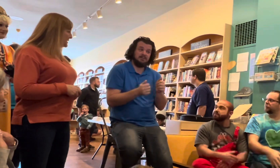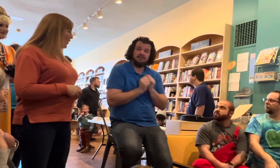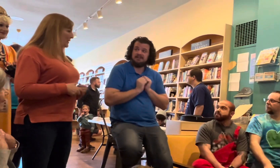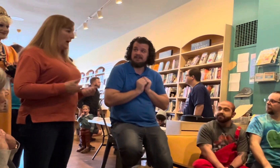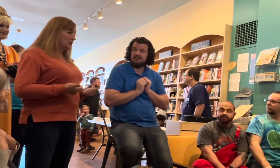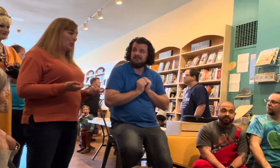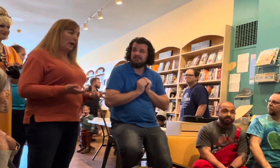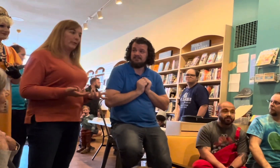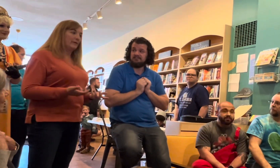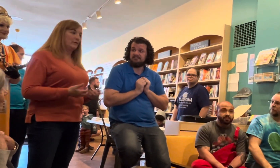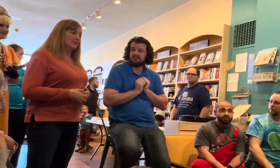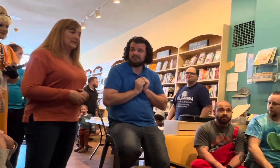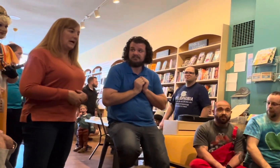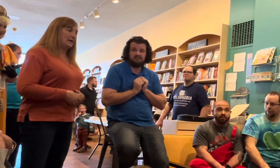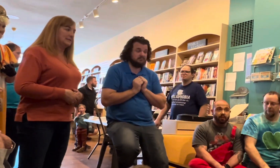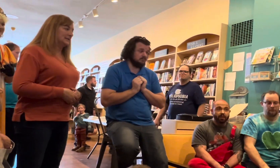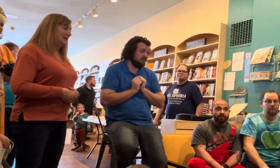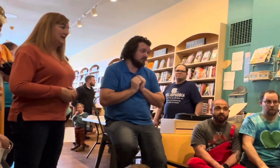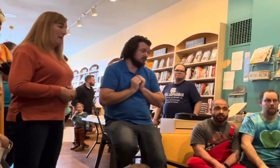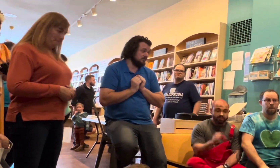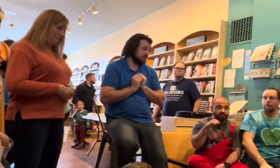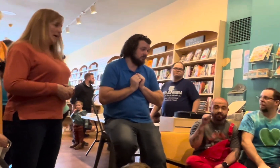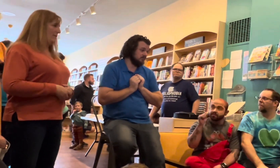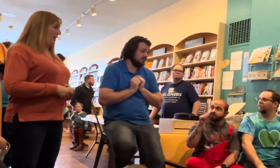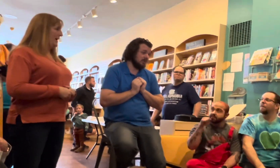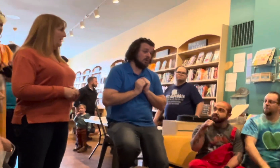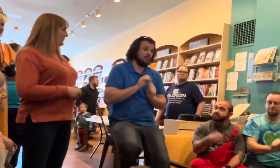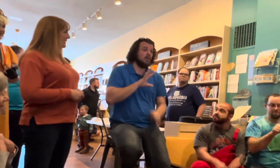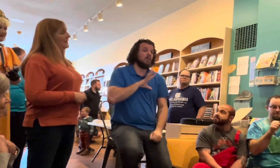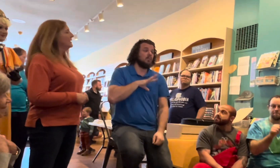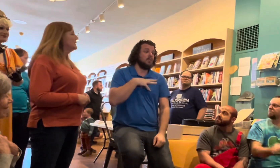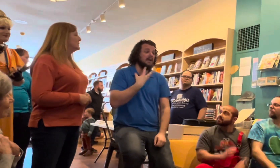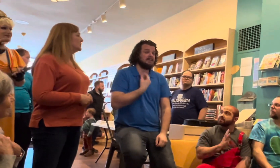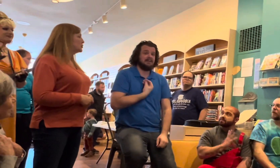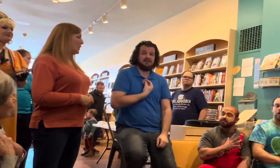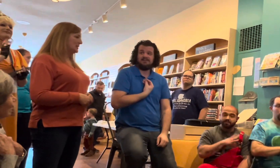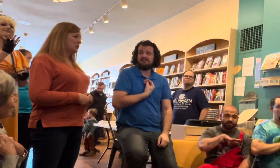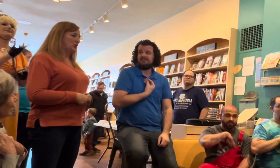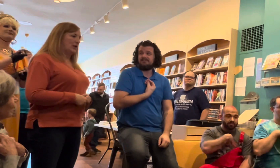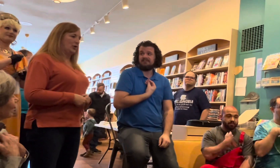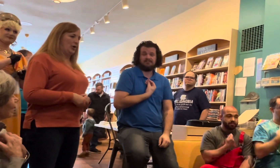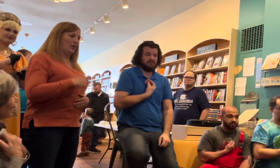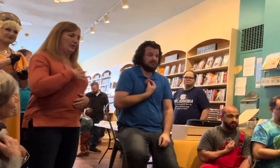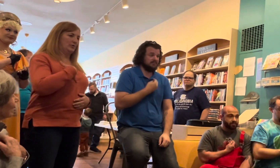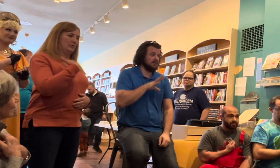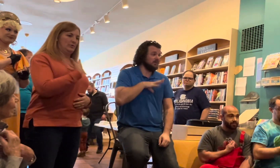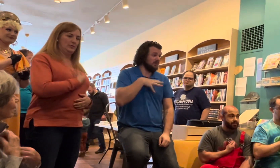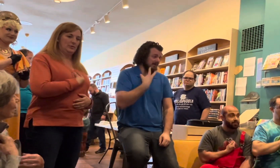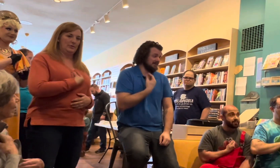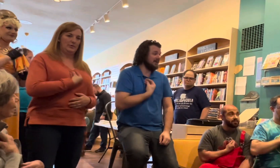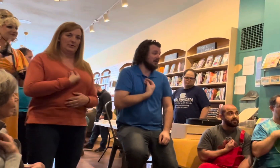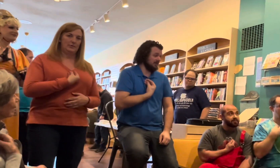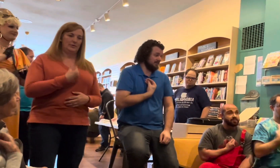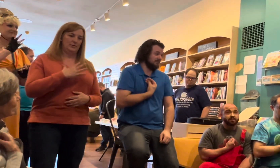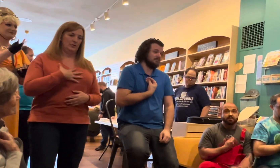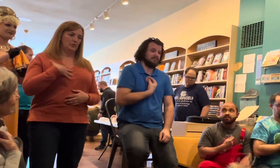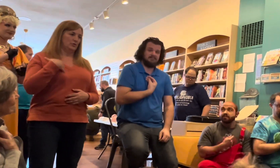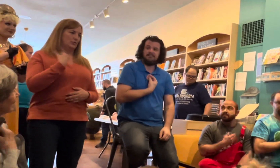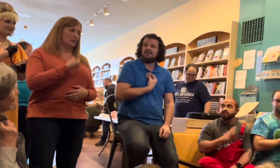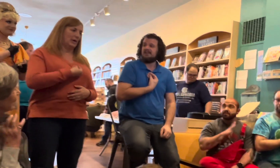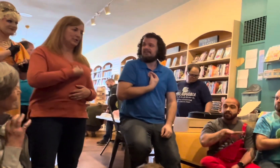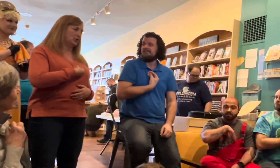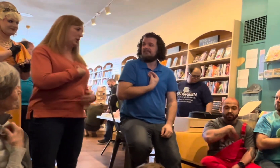So, now do you want to review the signs? All right! "Transgender."